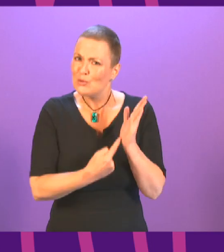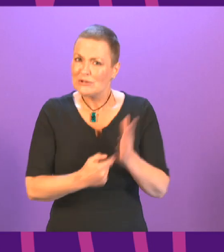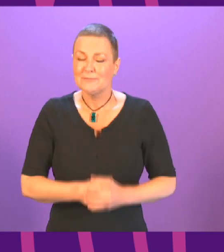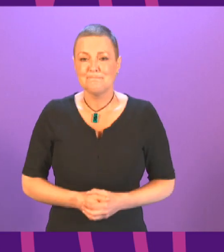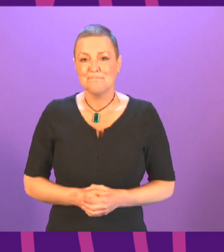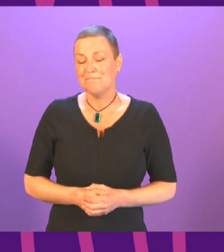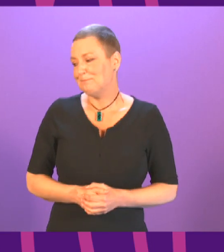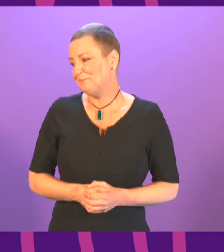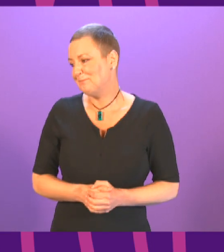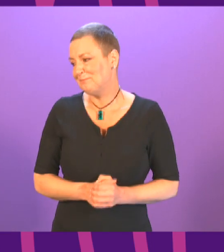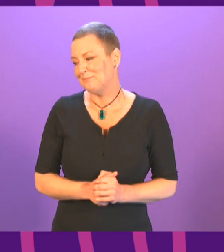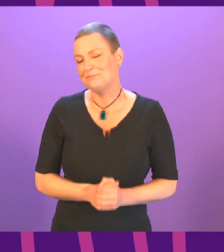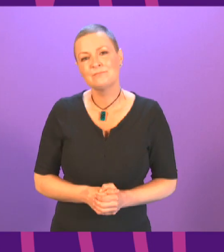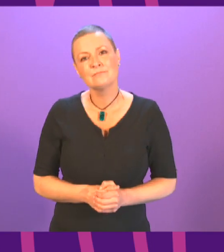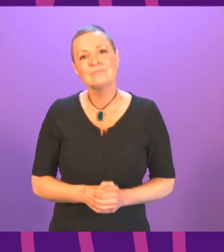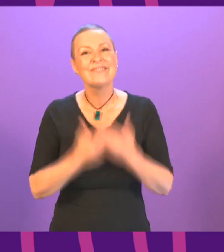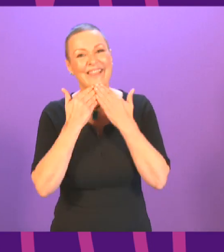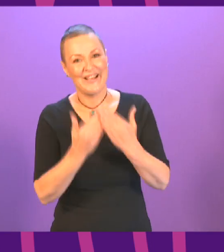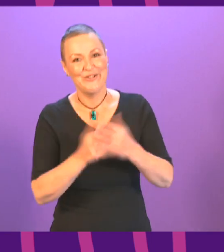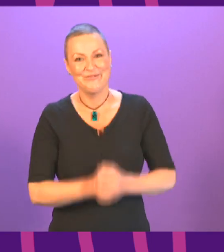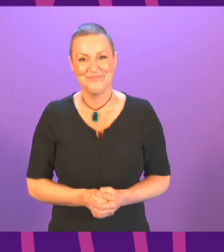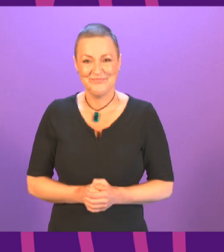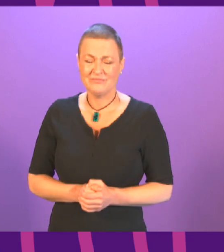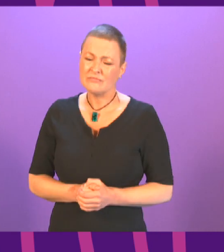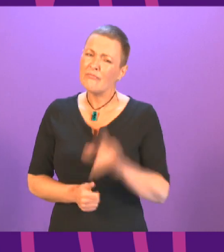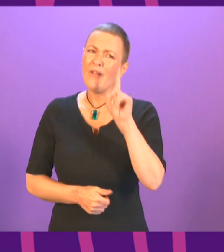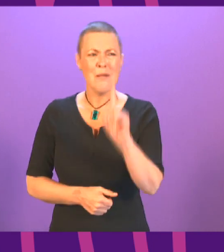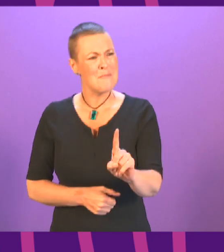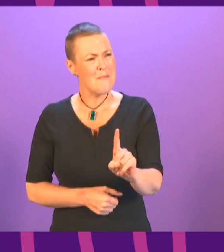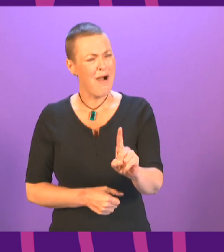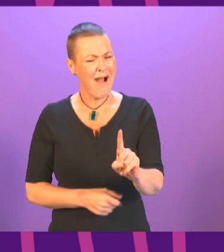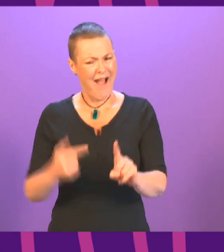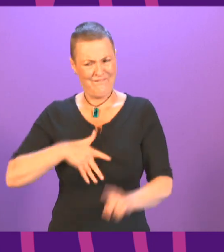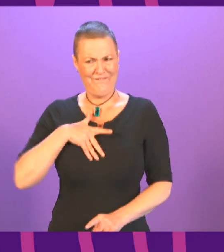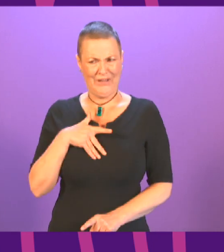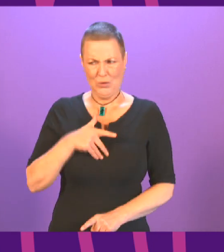Richard Leonard: But we should not accept the inevitability